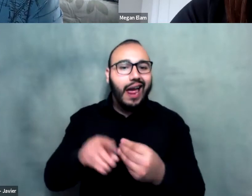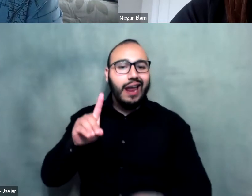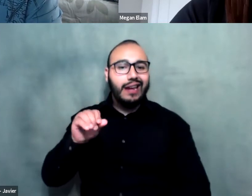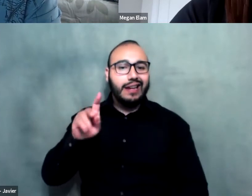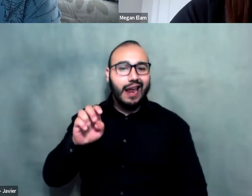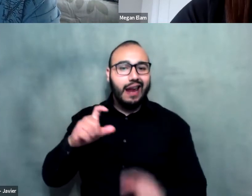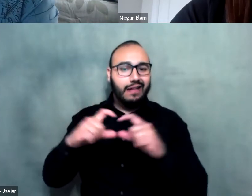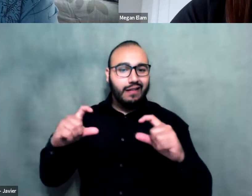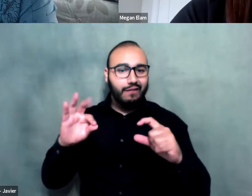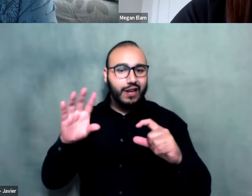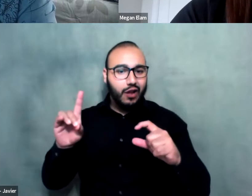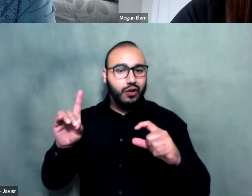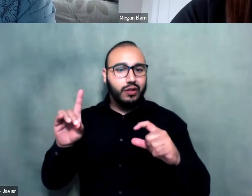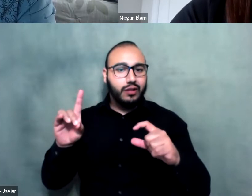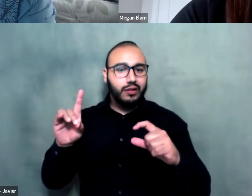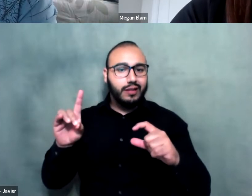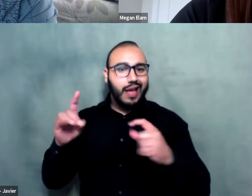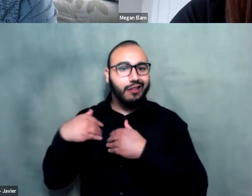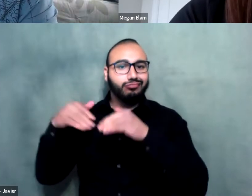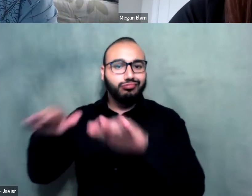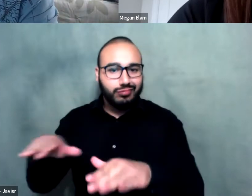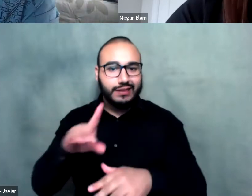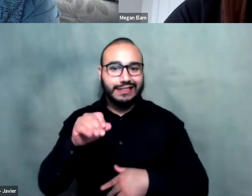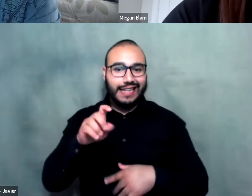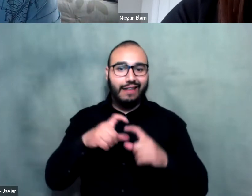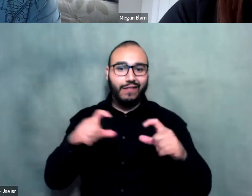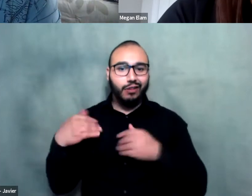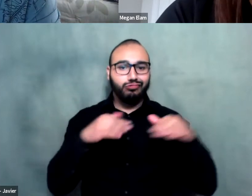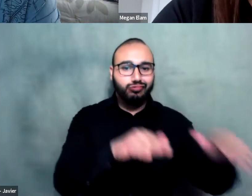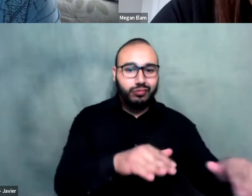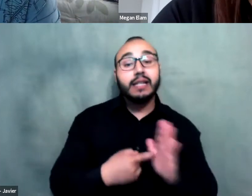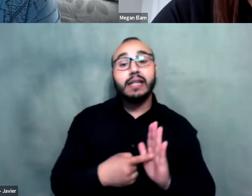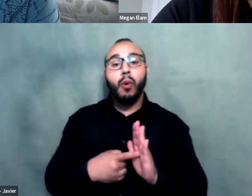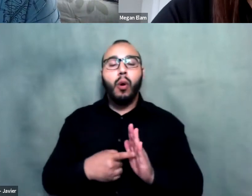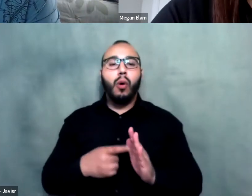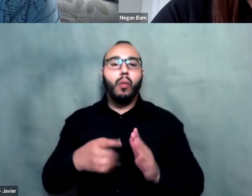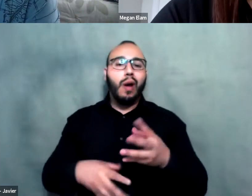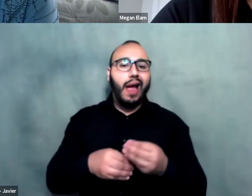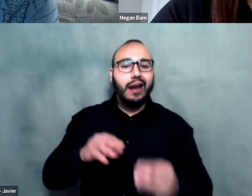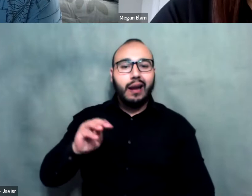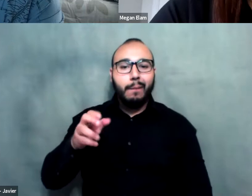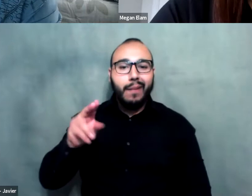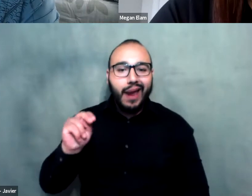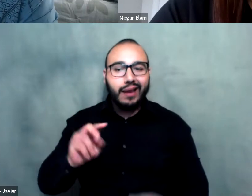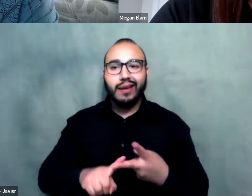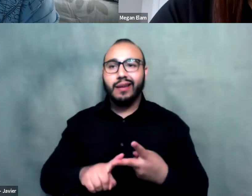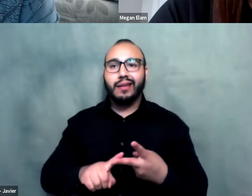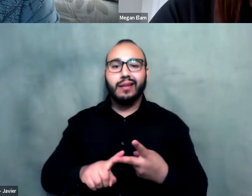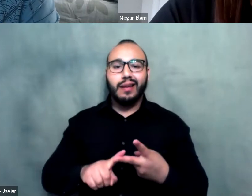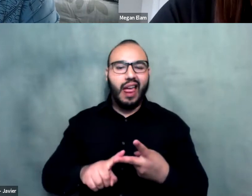that recipient. So let me let me just show you. Throw in Megan, we'll throw in. I just add myself actually.